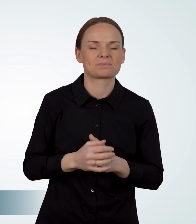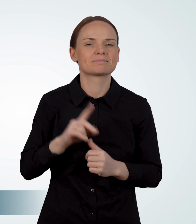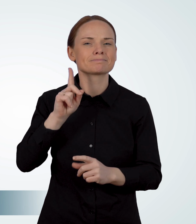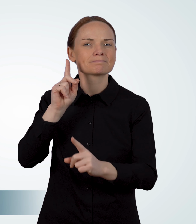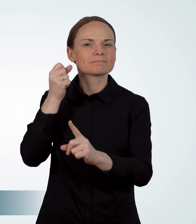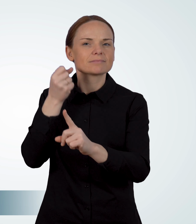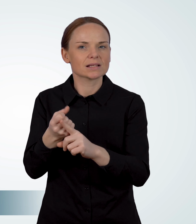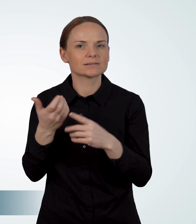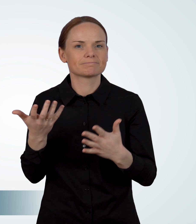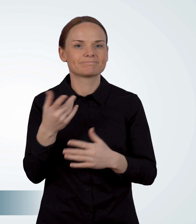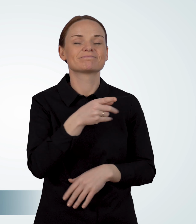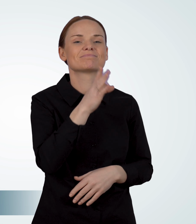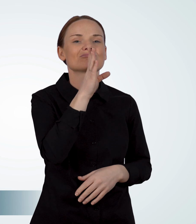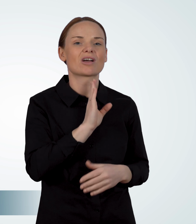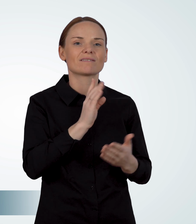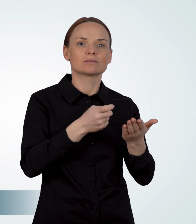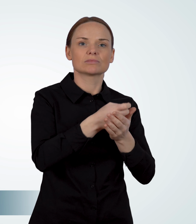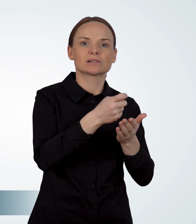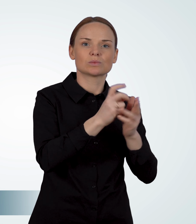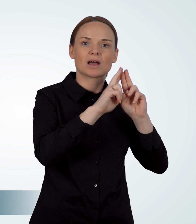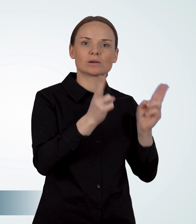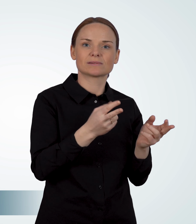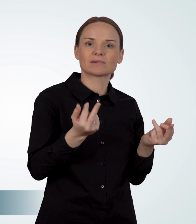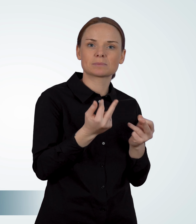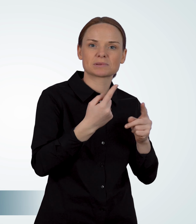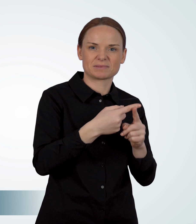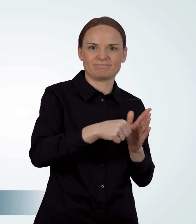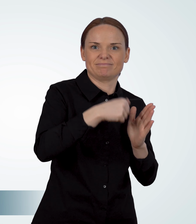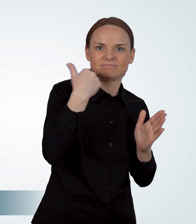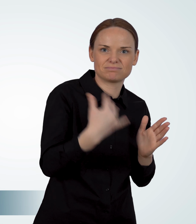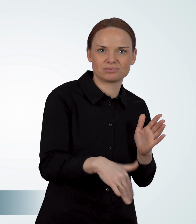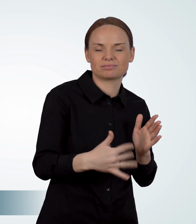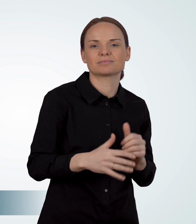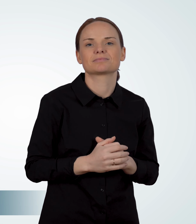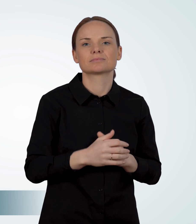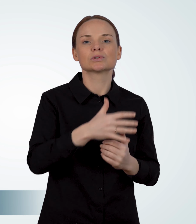Demand is also affected by the availability and affordability of private rental housing.